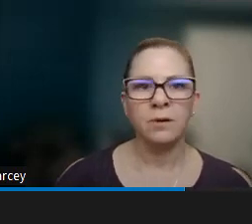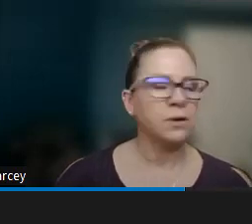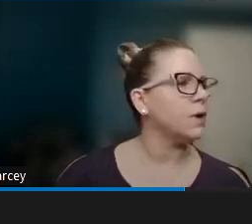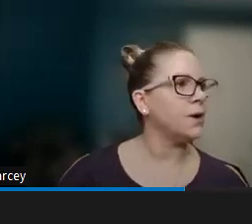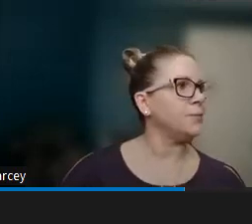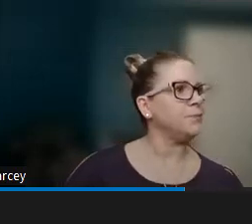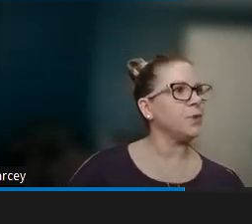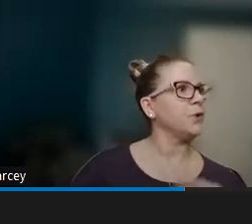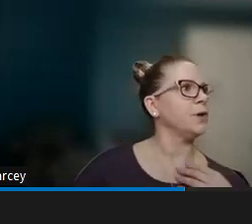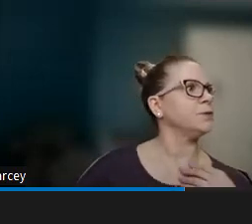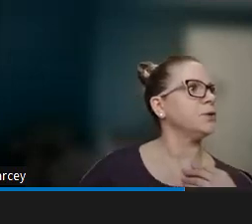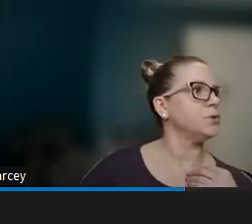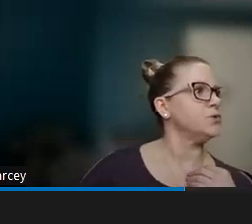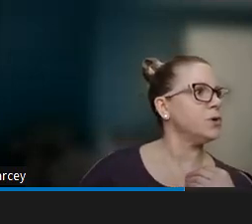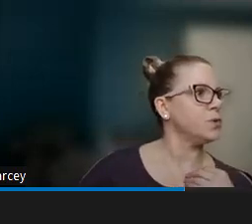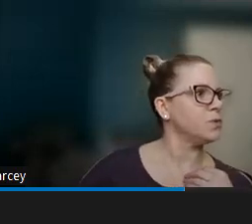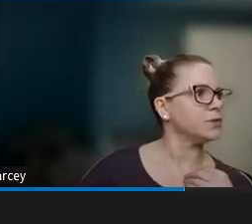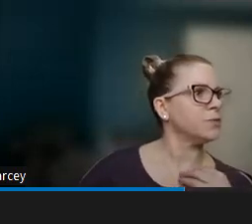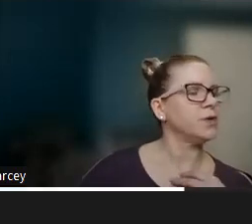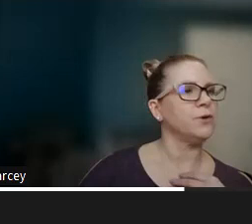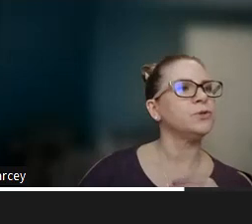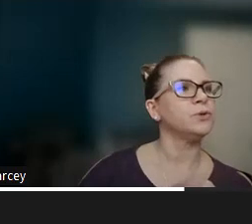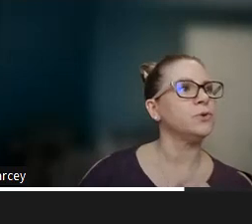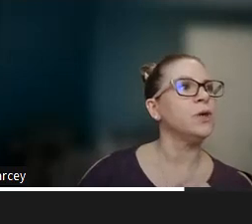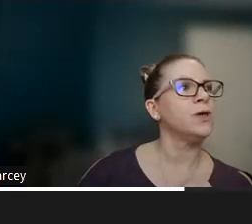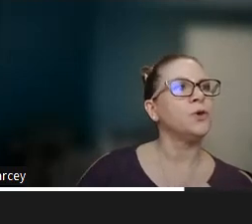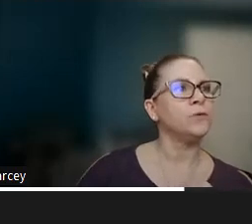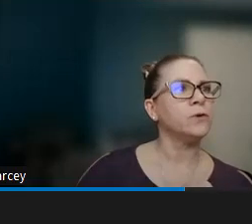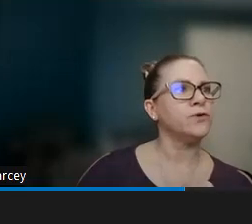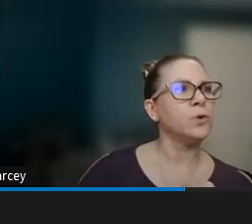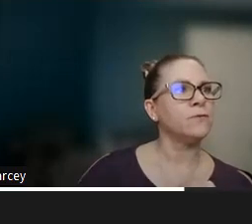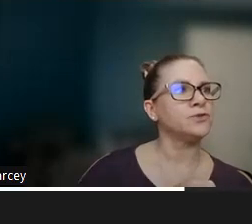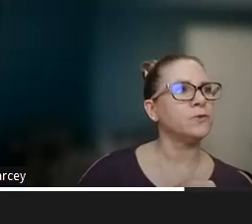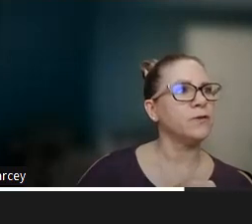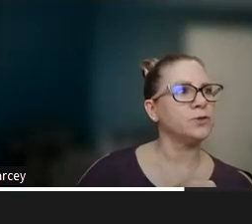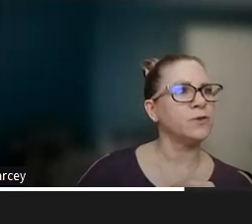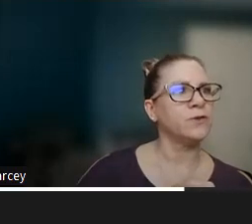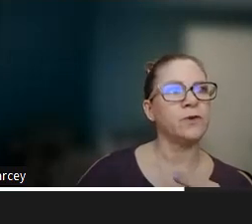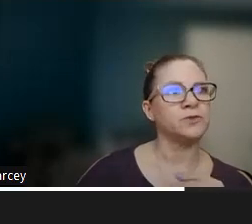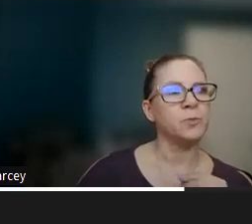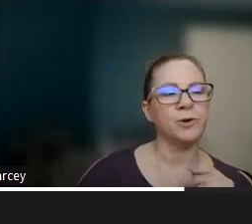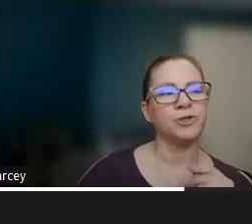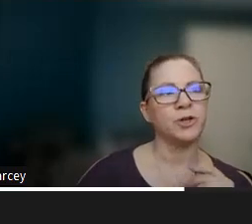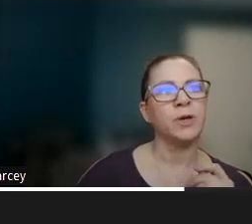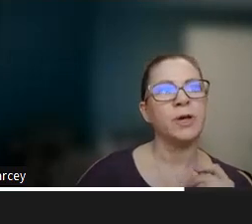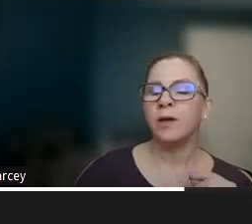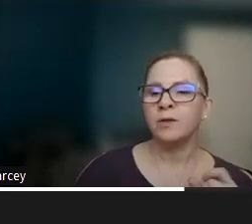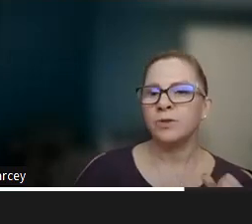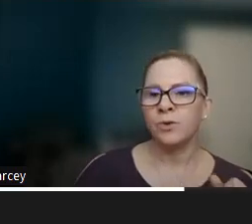OKAY. SO WE WILL SKIP DOWN TO THE OVERVIEW OF SURVIVOR INVESTMENT PARTNERSHIP.